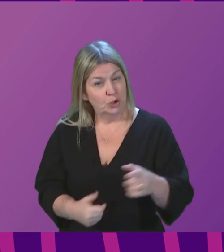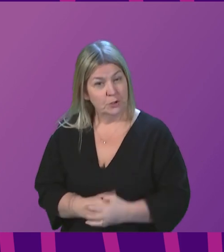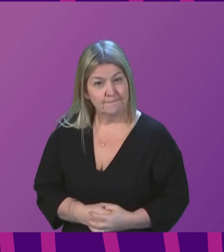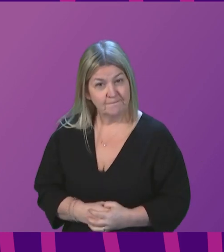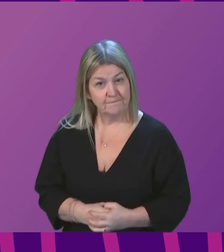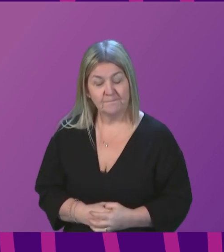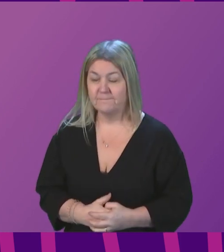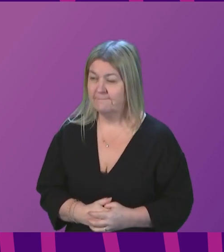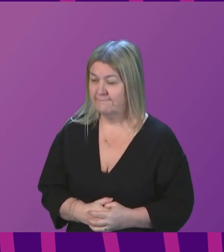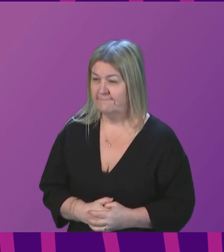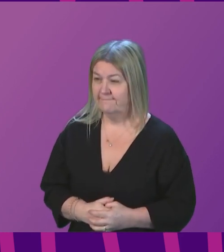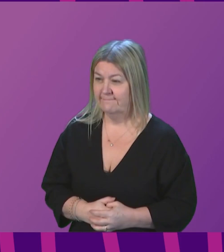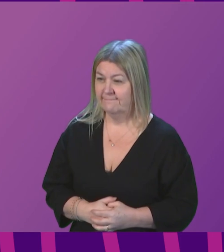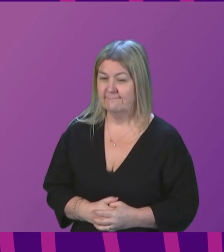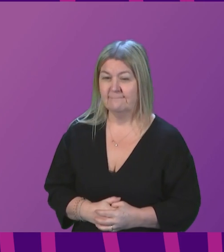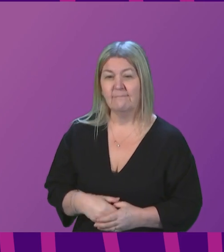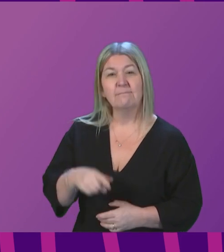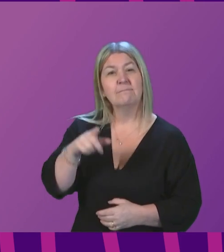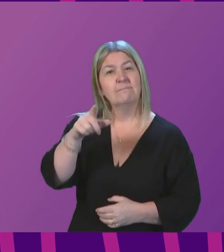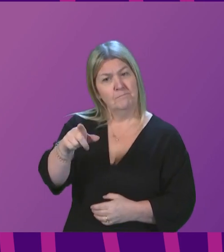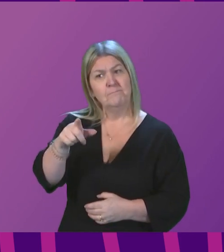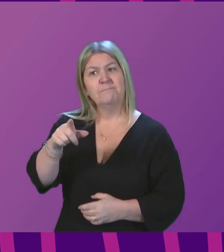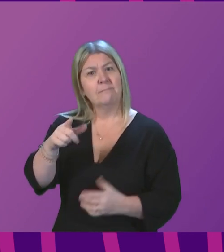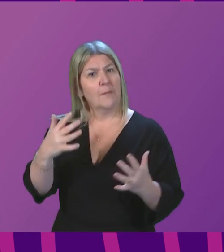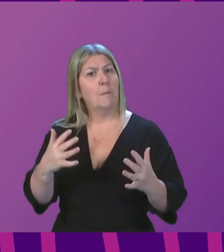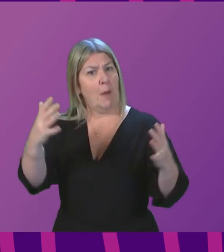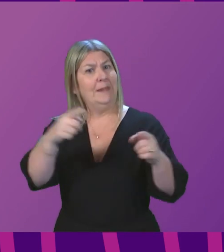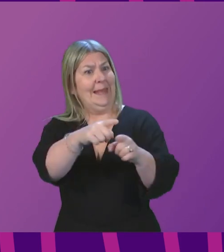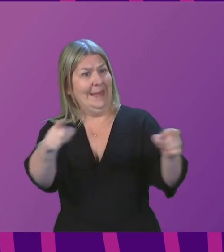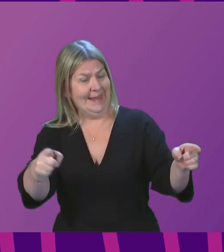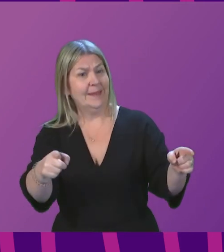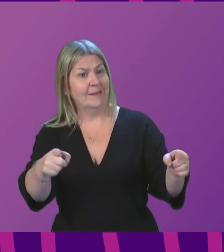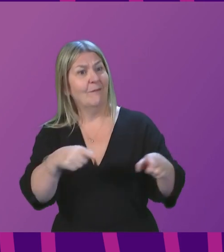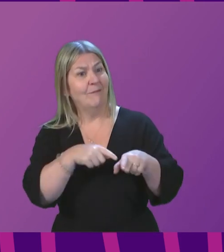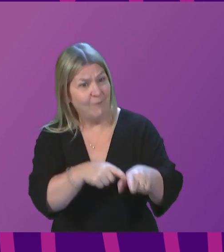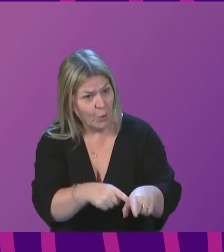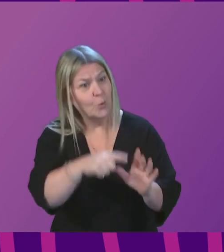The public did comply—they complied with what the Government asked them to do.